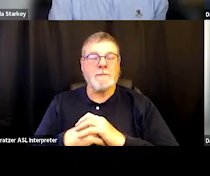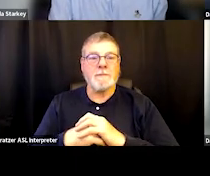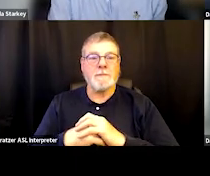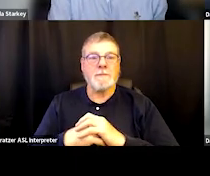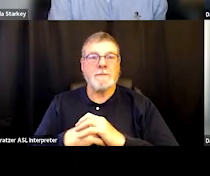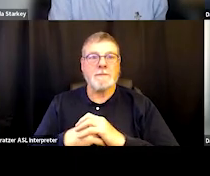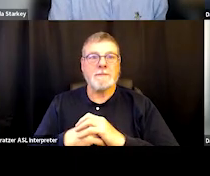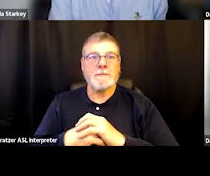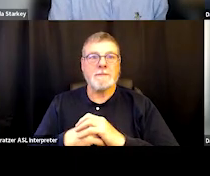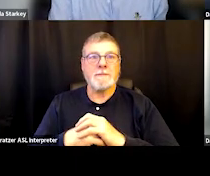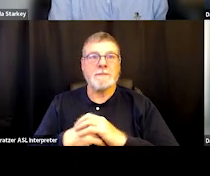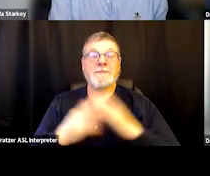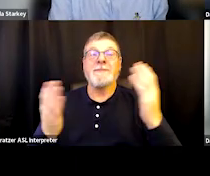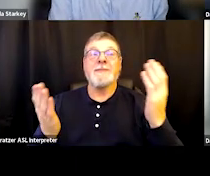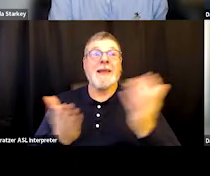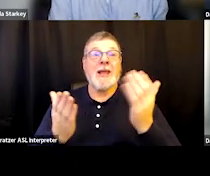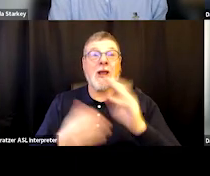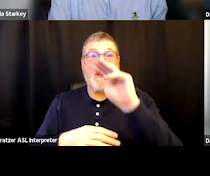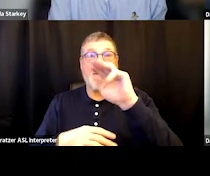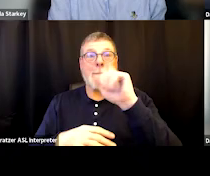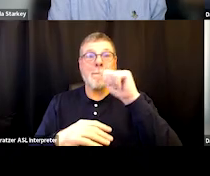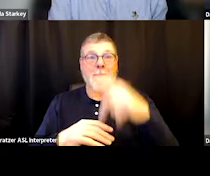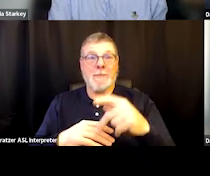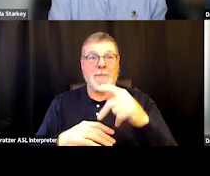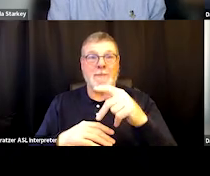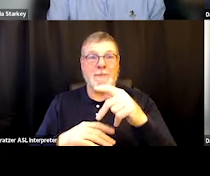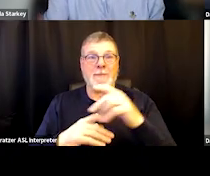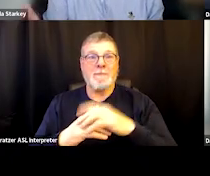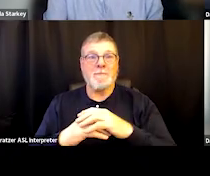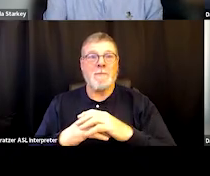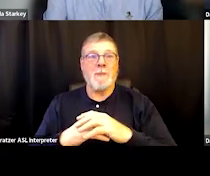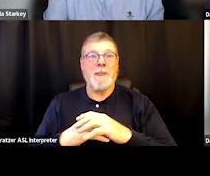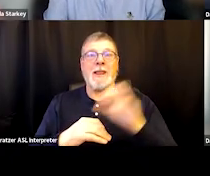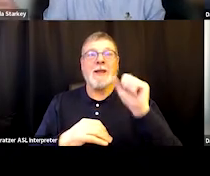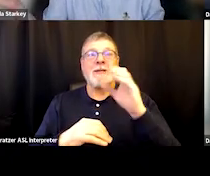Here is a map of your TA Center Liaison. So we are color coded.